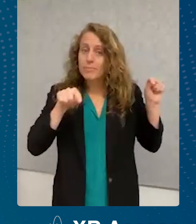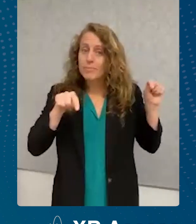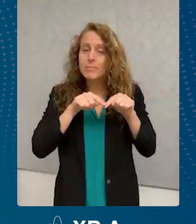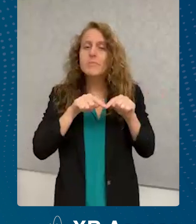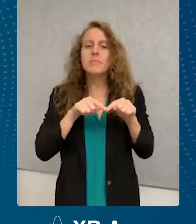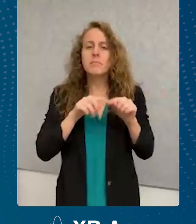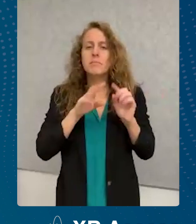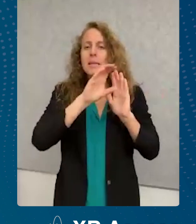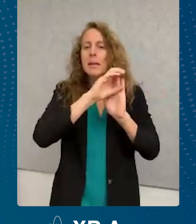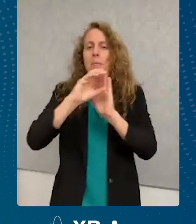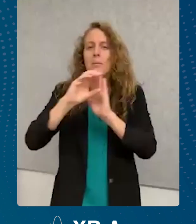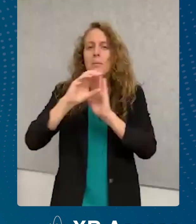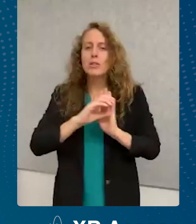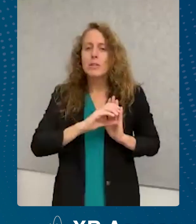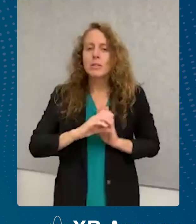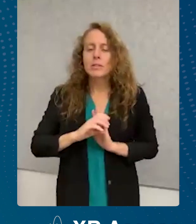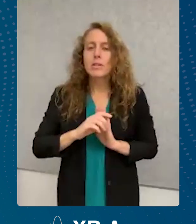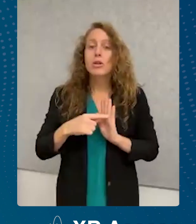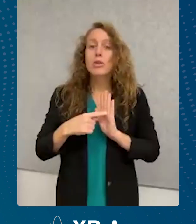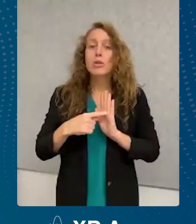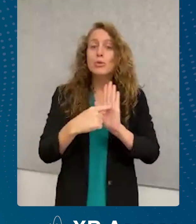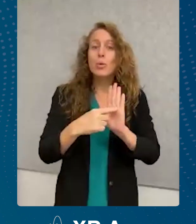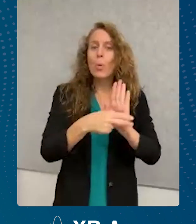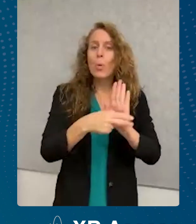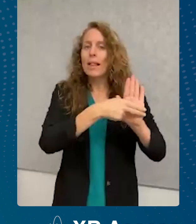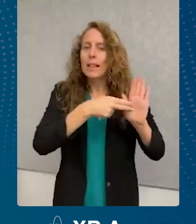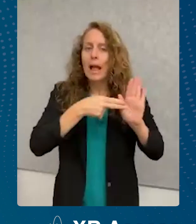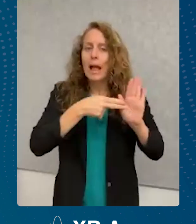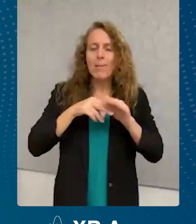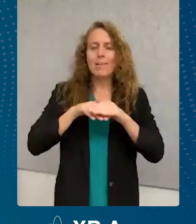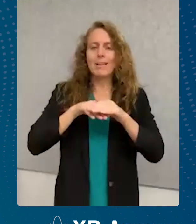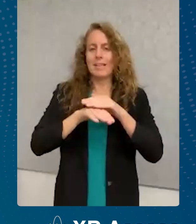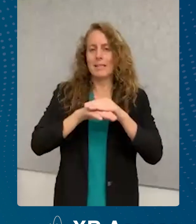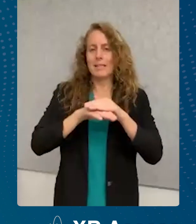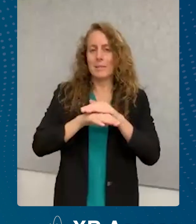showing labeled accessibility issues.